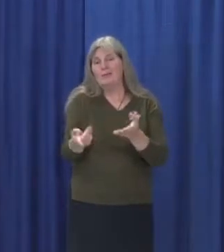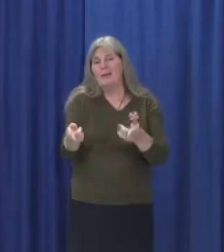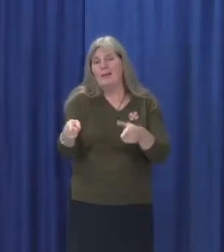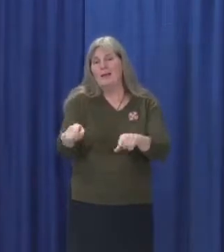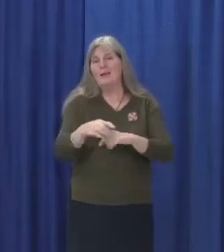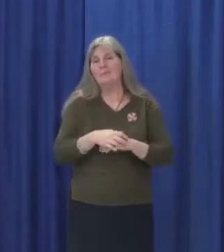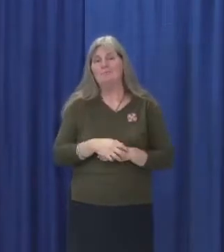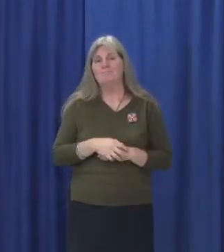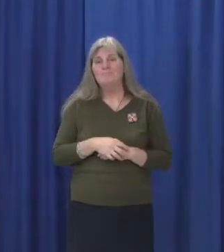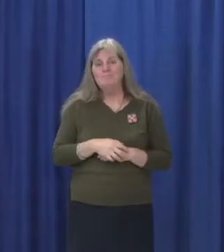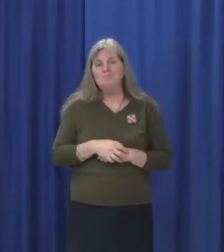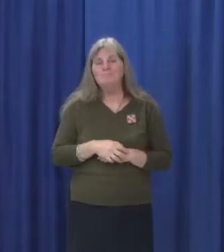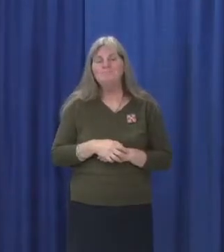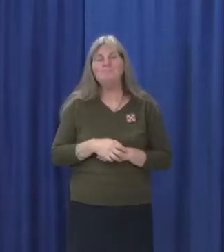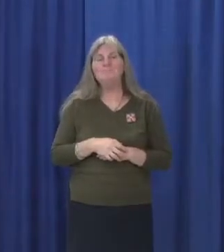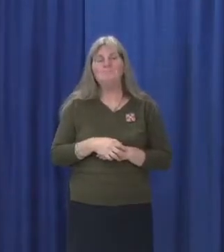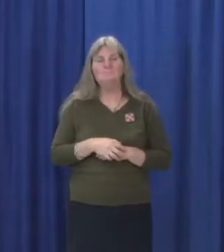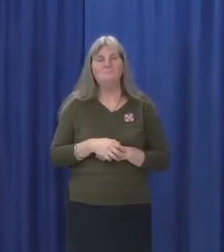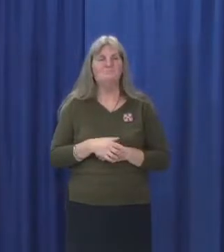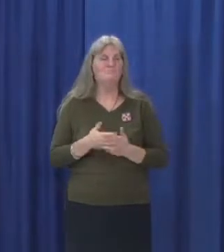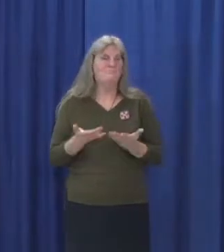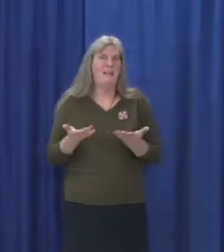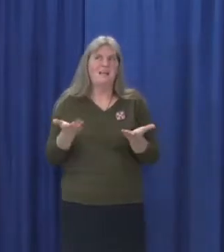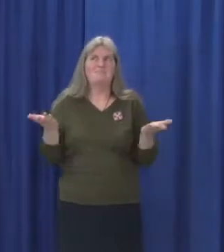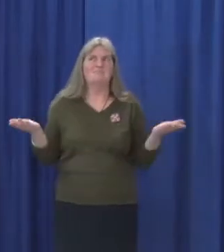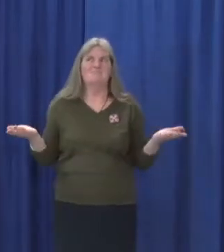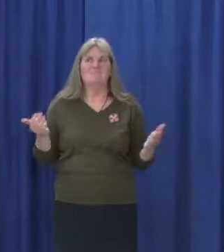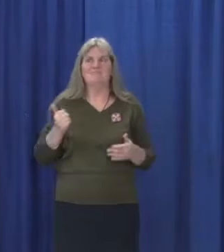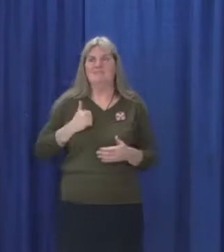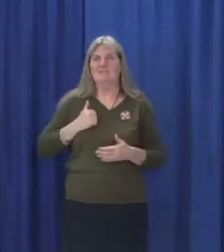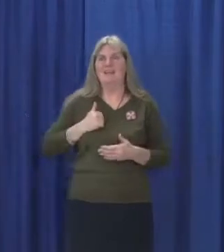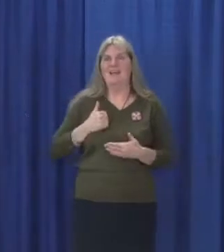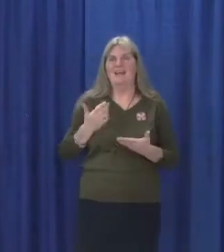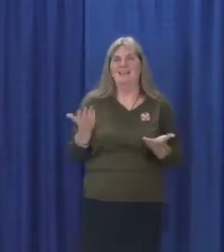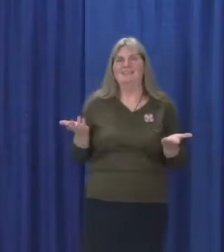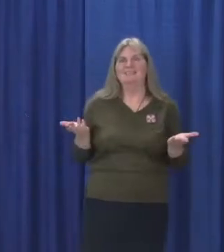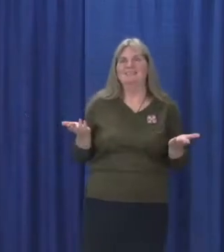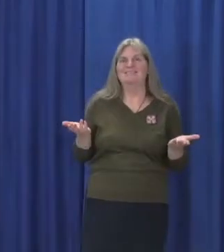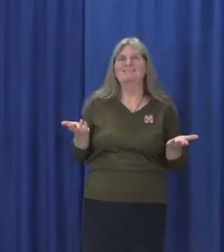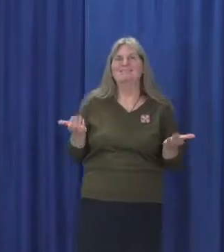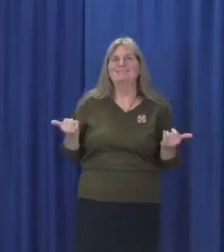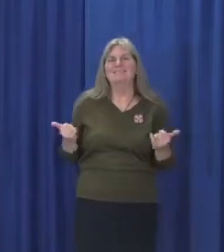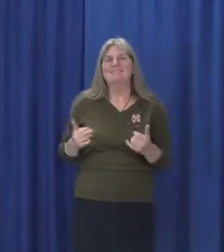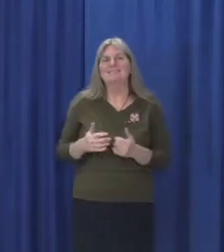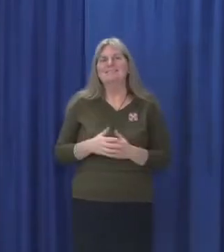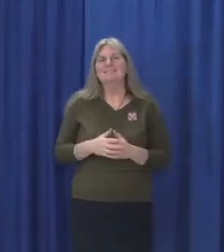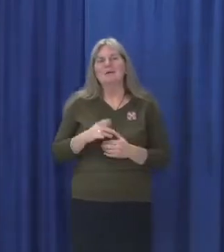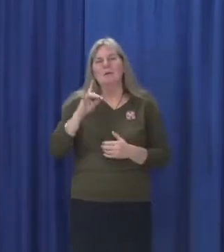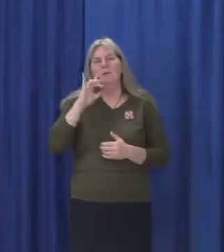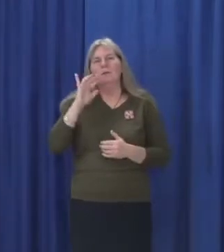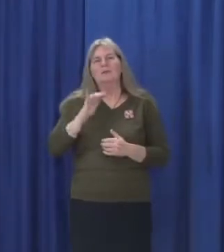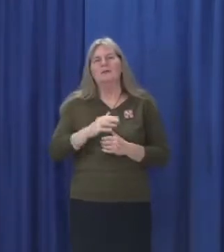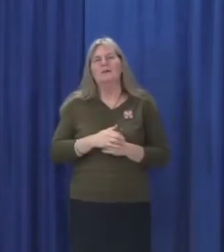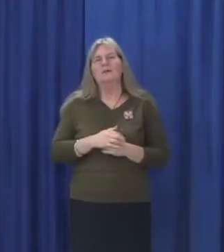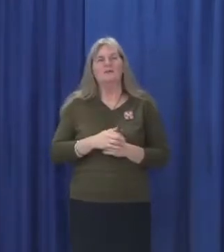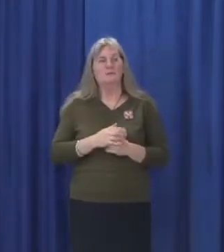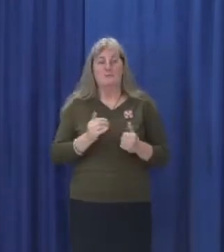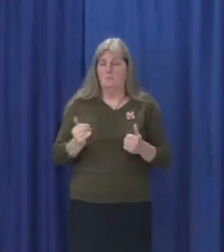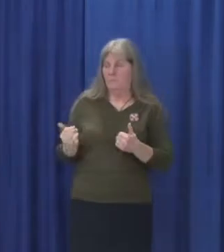where we are as a society as a nation and the recommendations